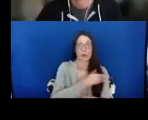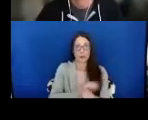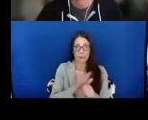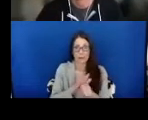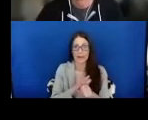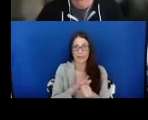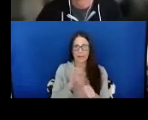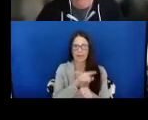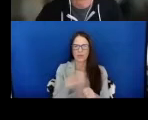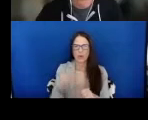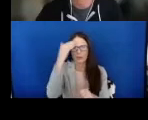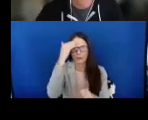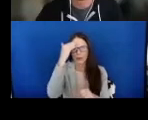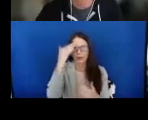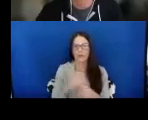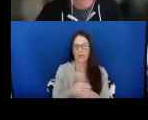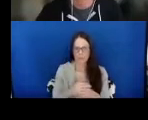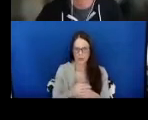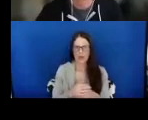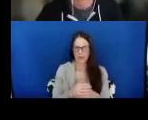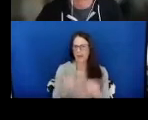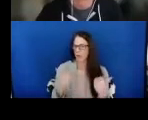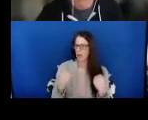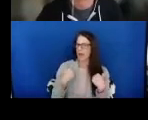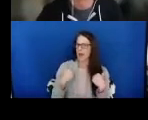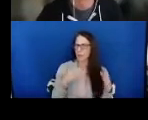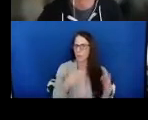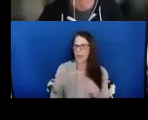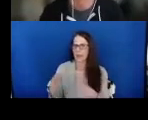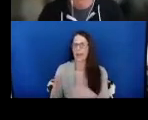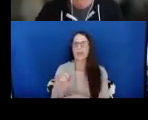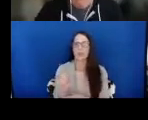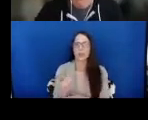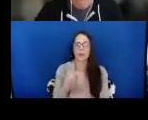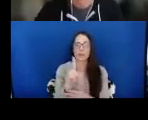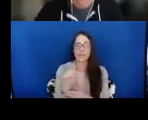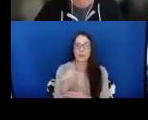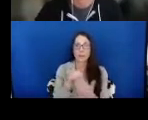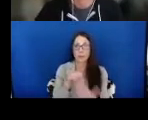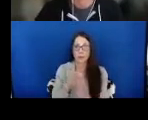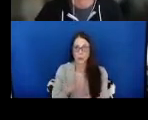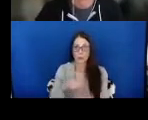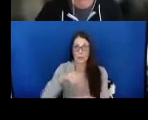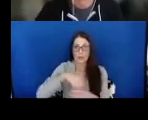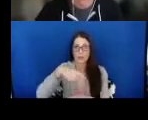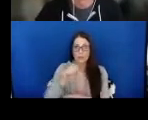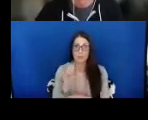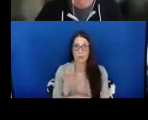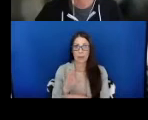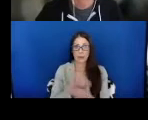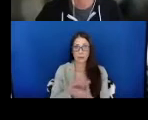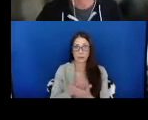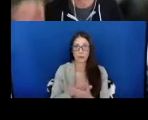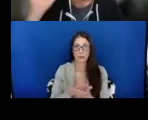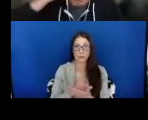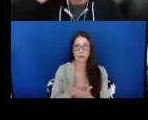16:17:50 There are ways in which disabled students in public schools are especially